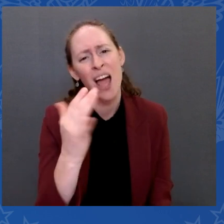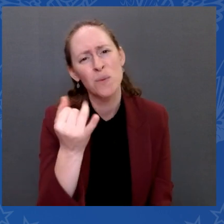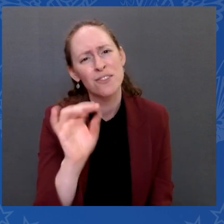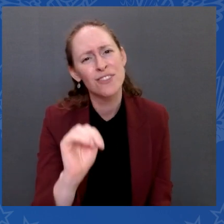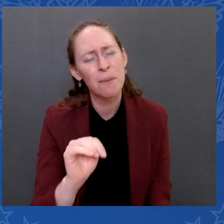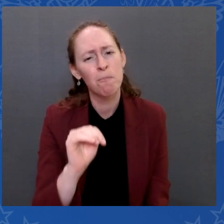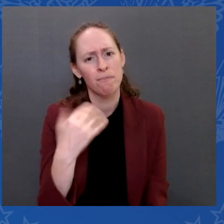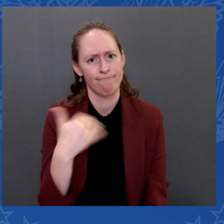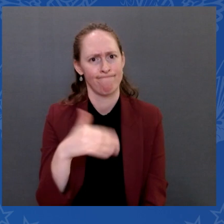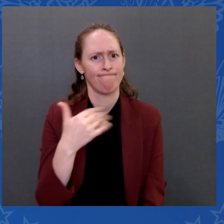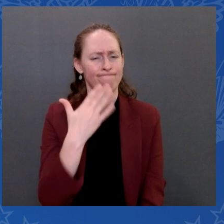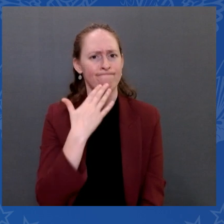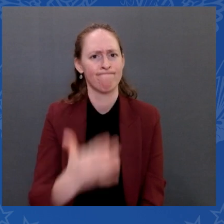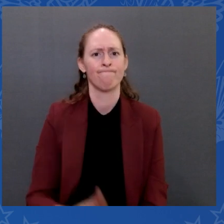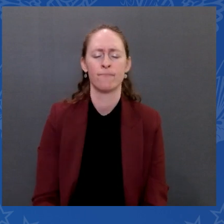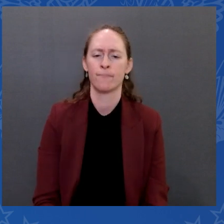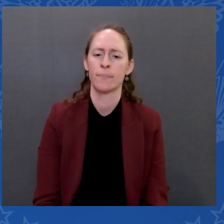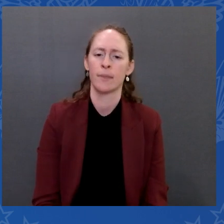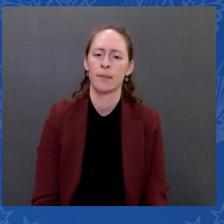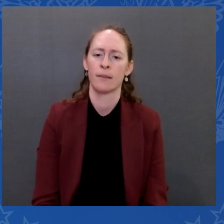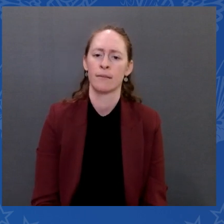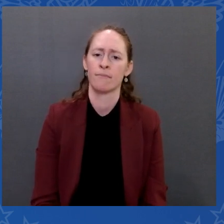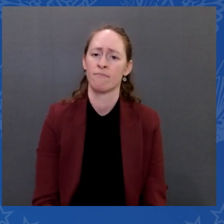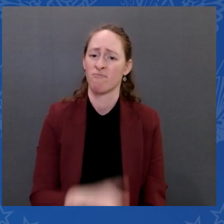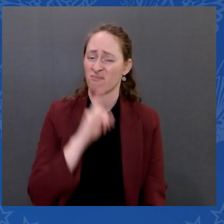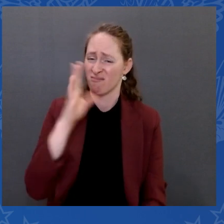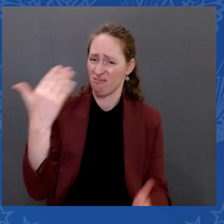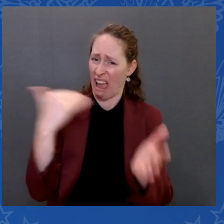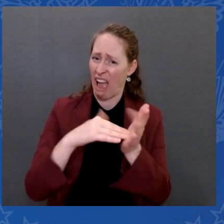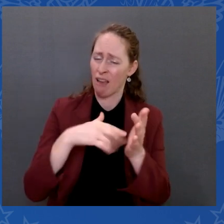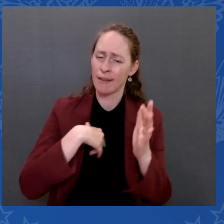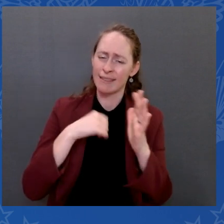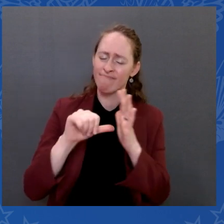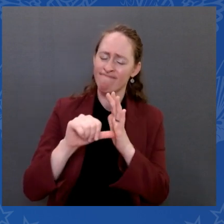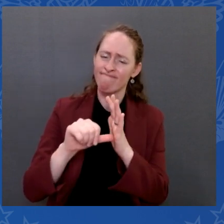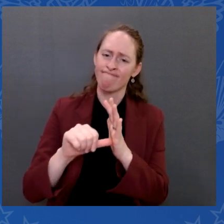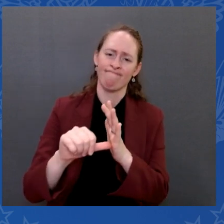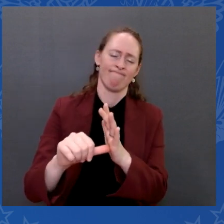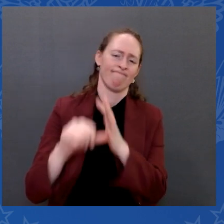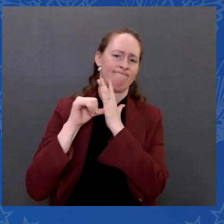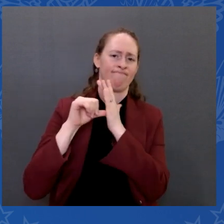not just they're doing their job, but they seem to be on a mission. I mean, I'm -- I'm serious.